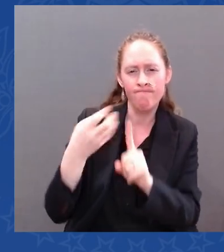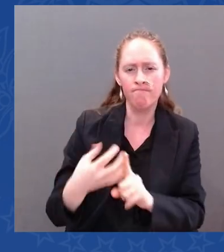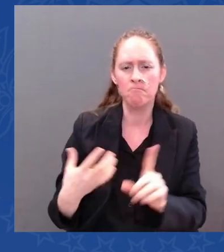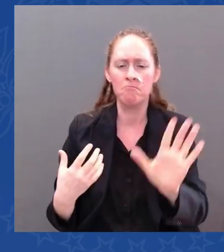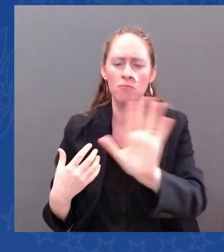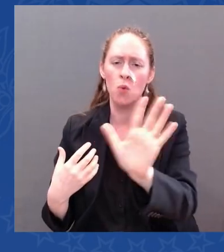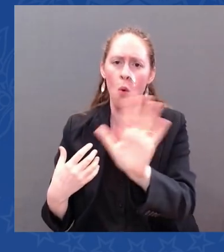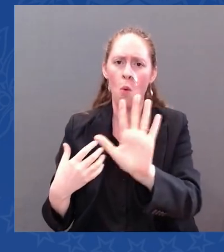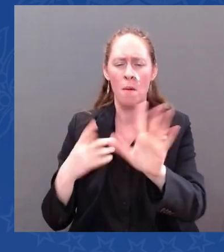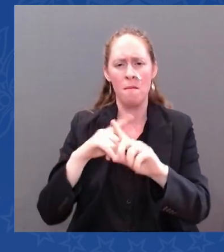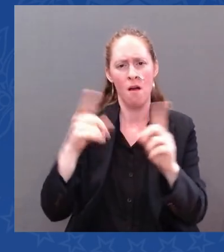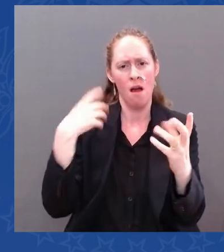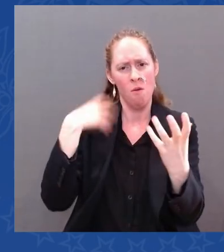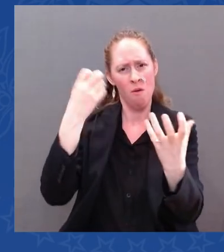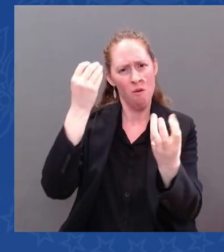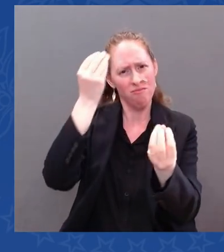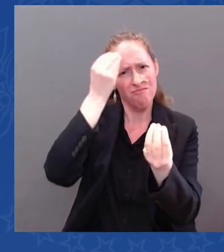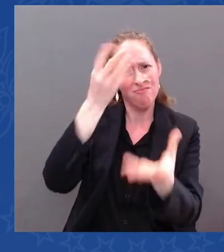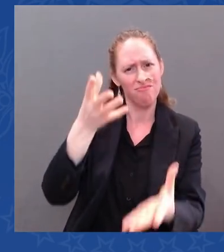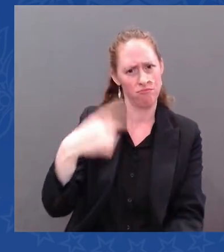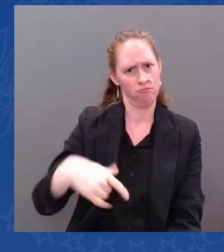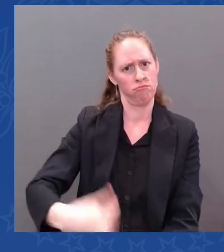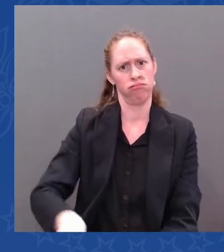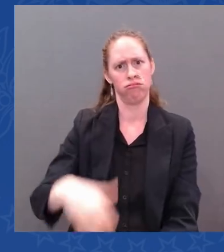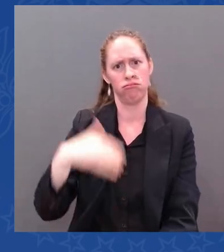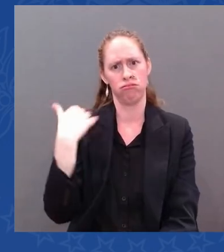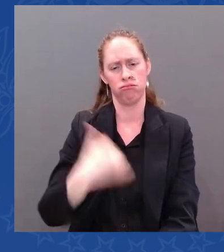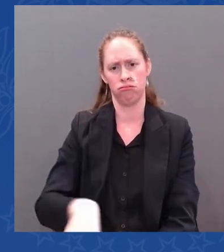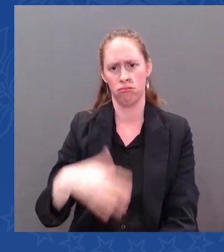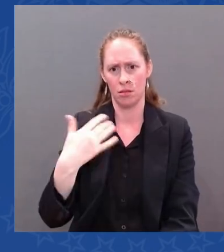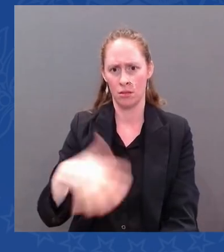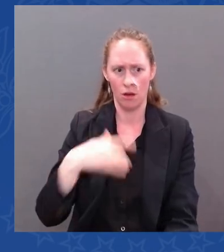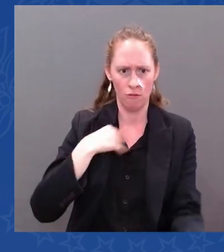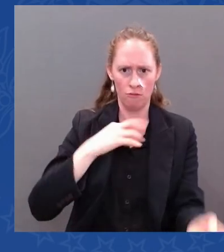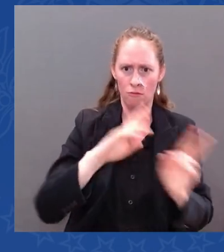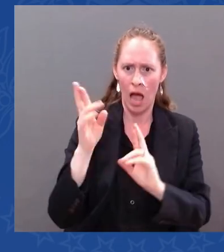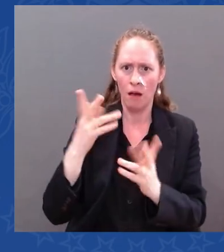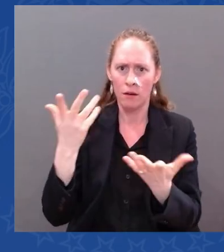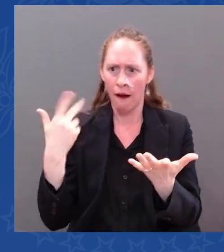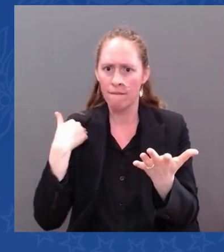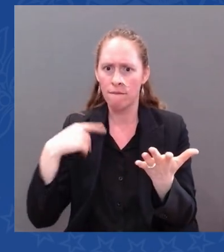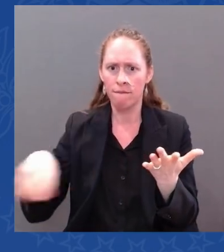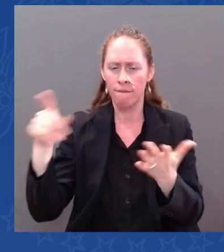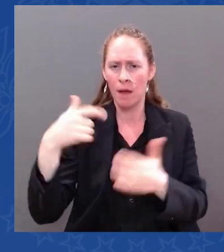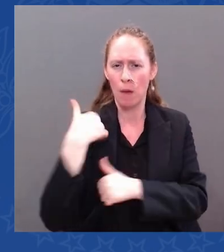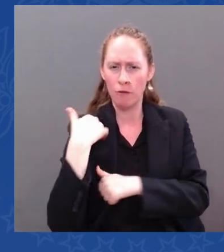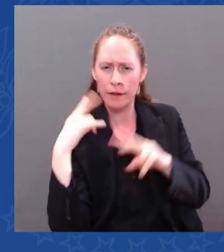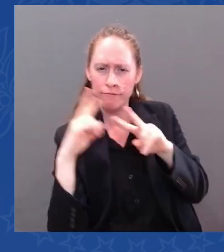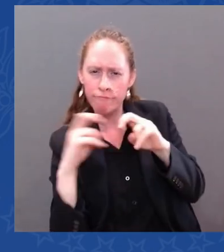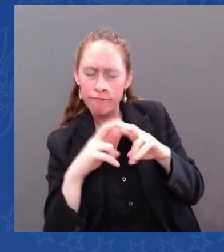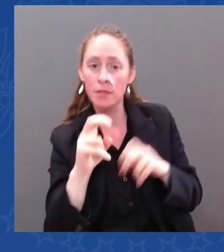based on our military and NATO's military, for them to be able to do what they're doing. And they're wreaking havoc on the --